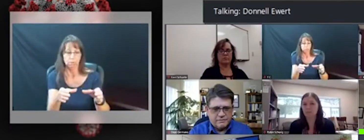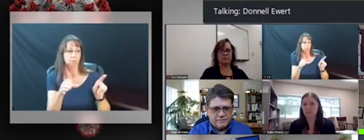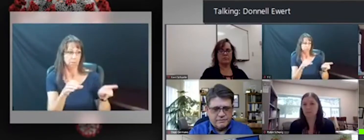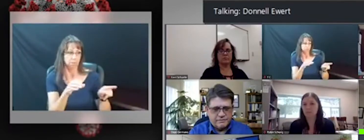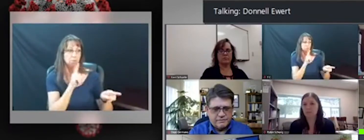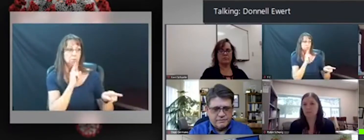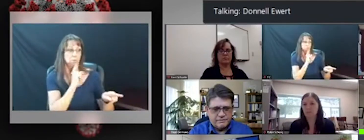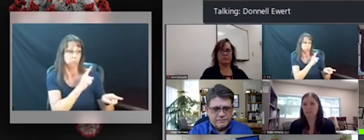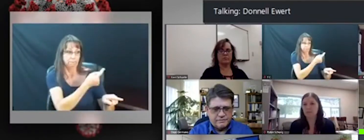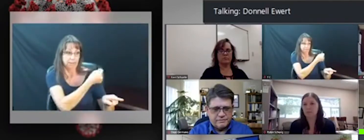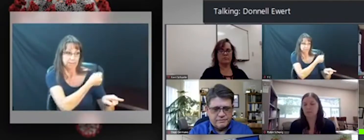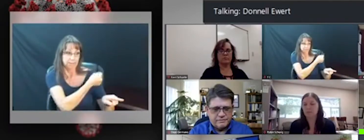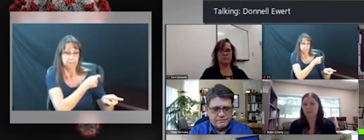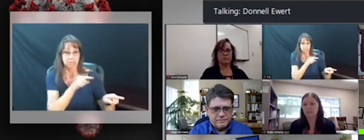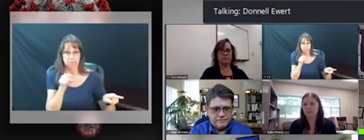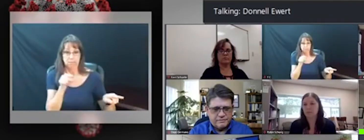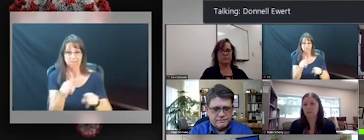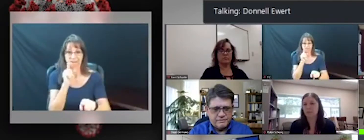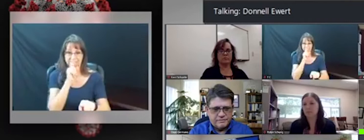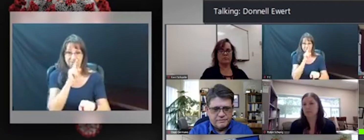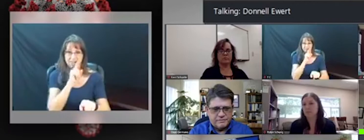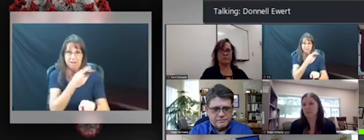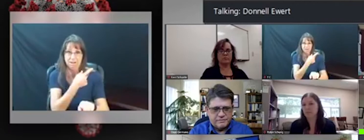neither the participant or the person that administrates the